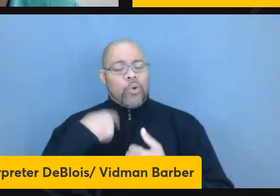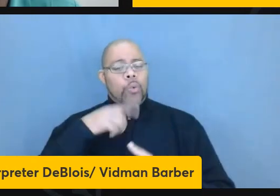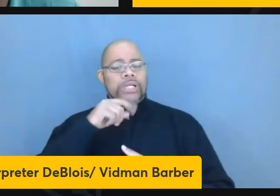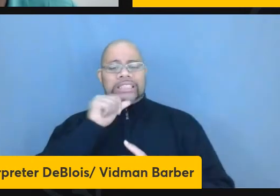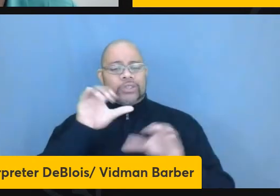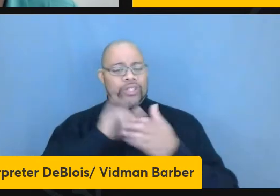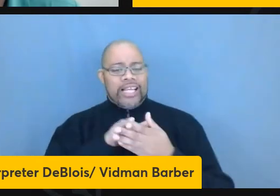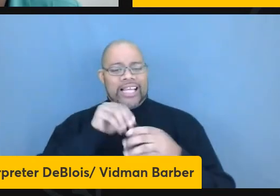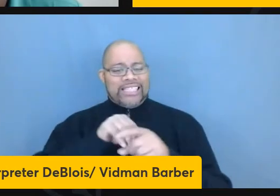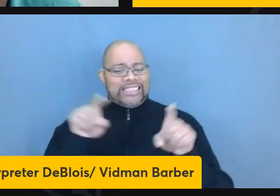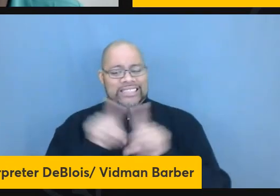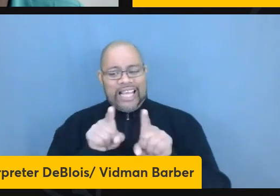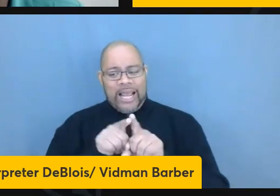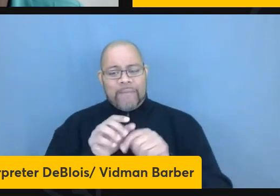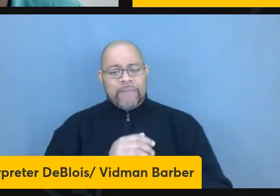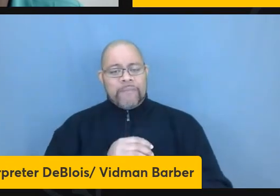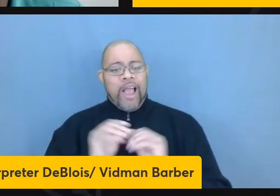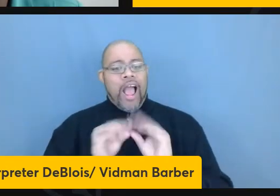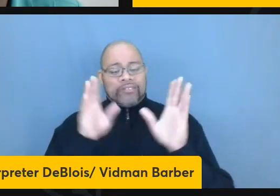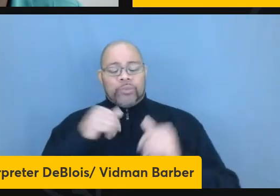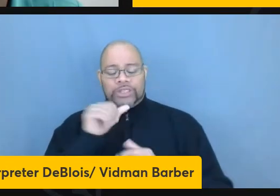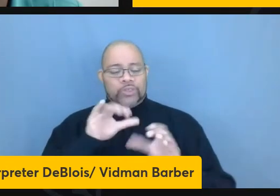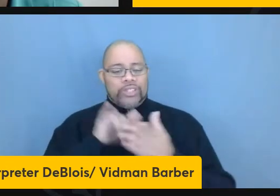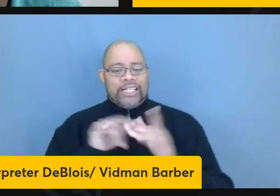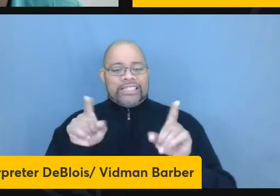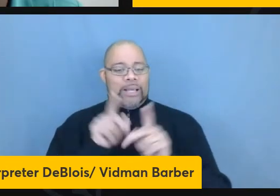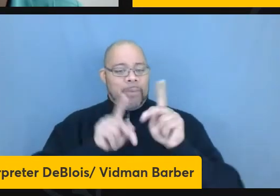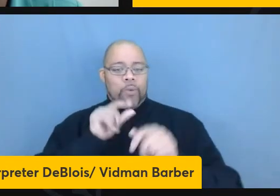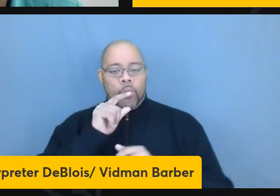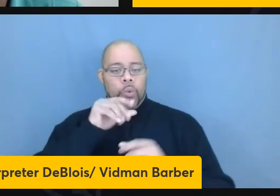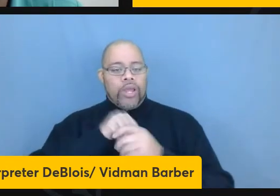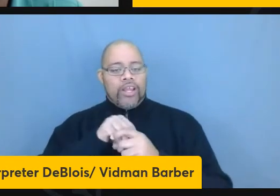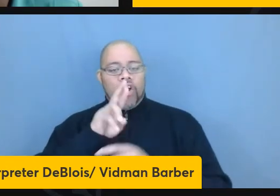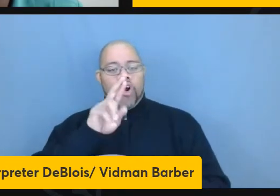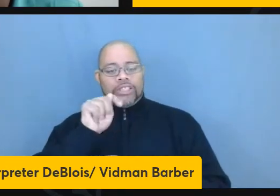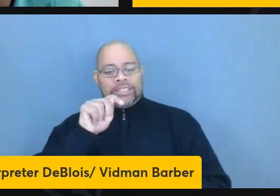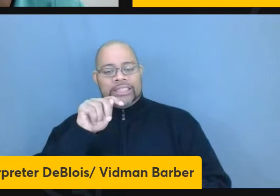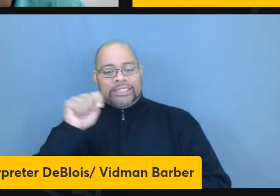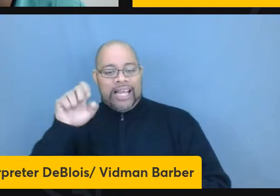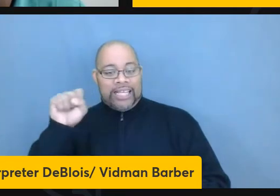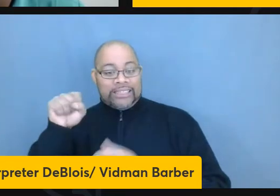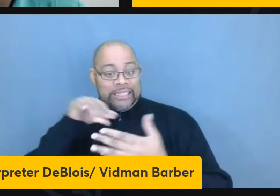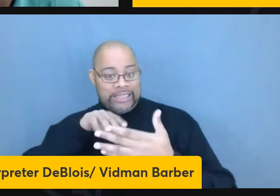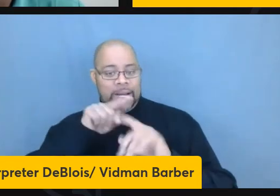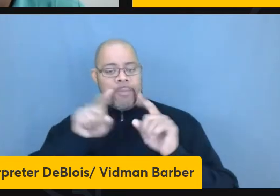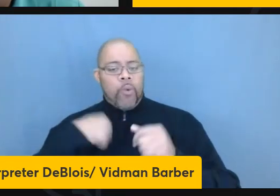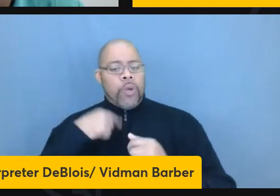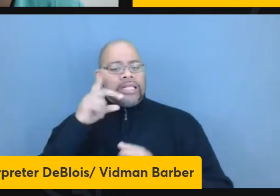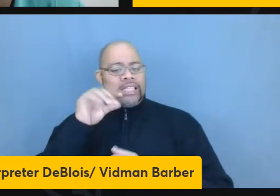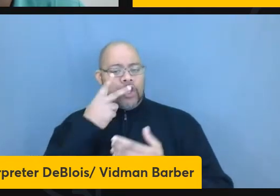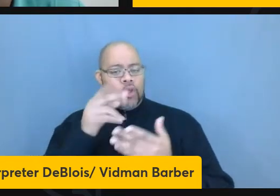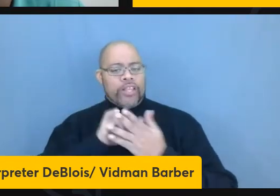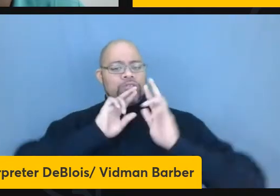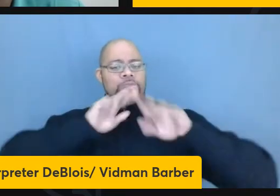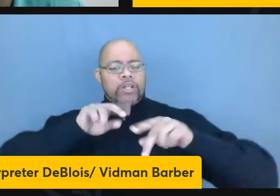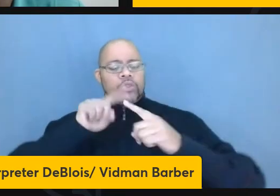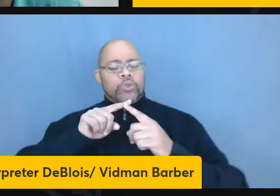same. Obviously, we didn't do it in the same people who are in the RTSs study. However, we looked at responses to CSP, the